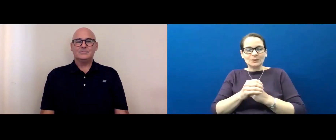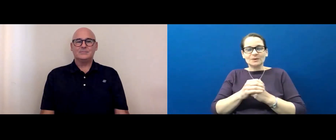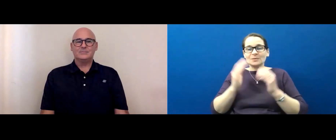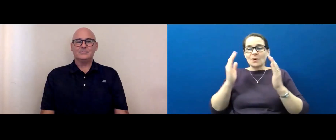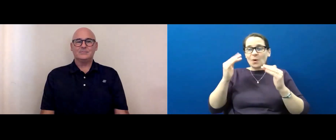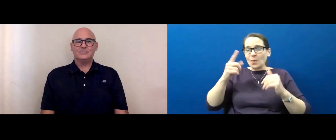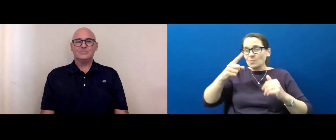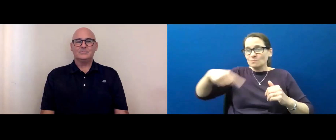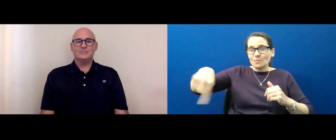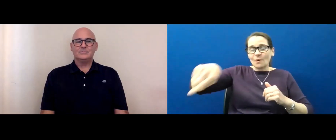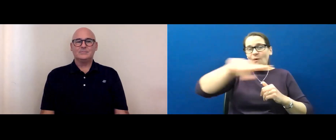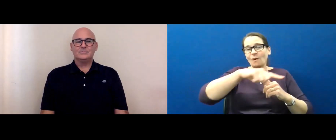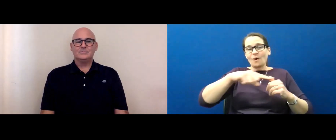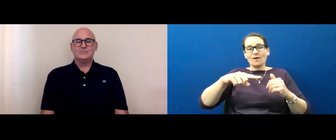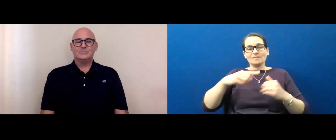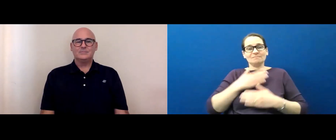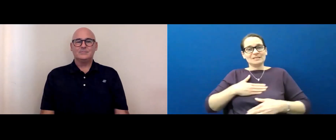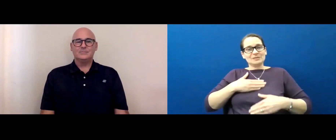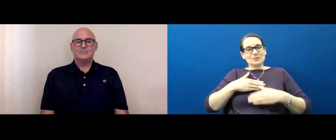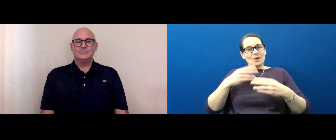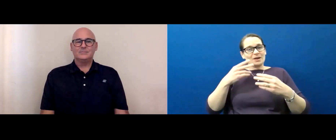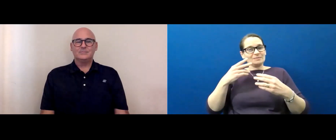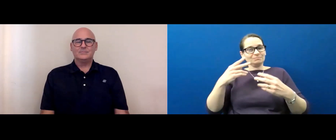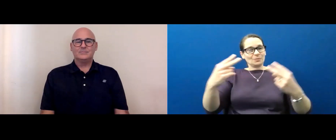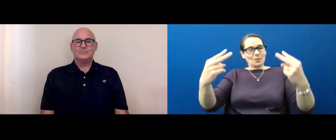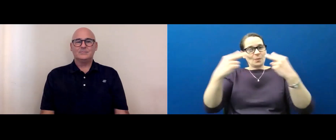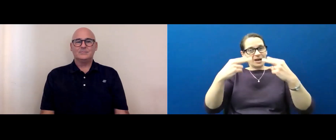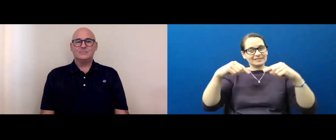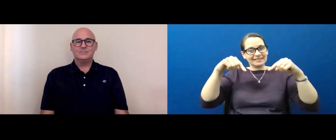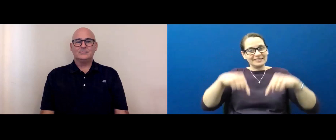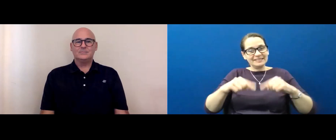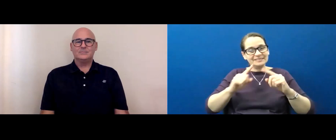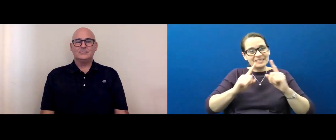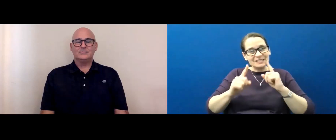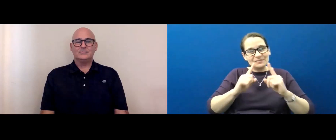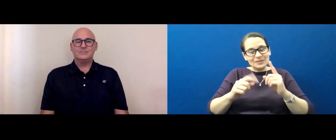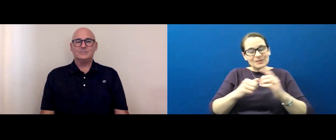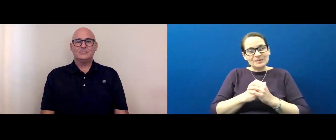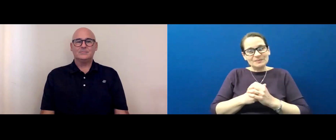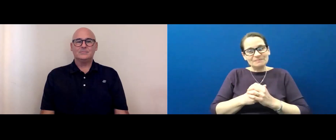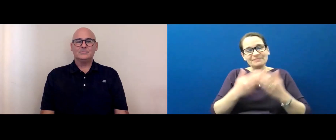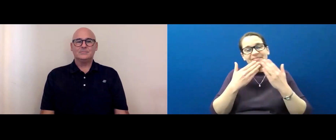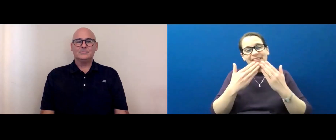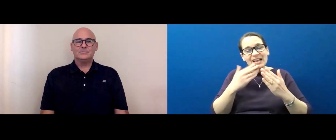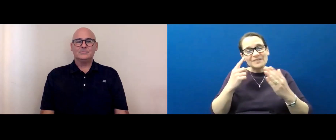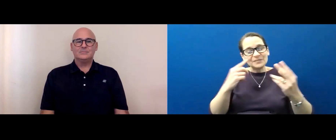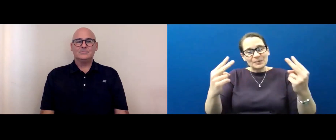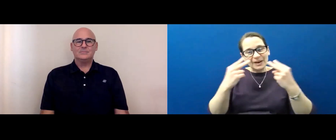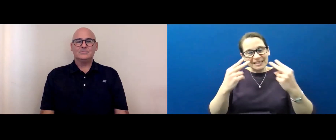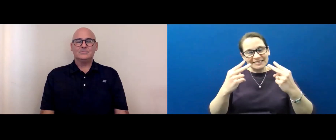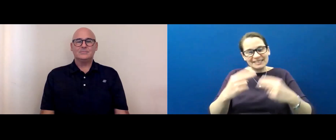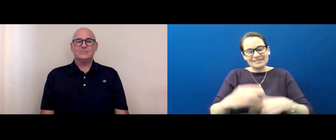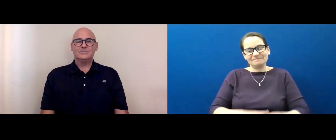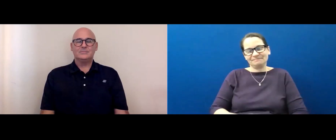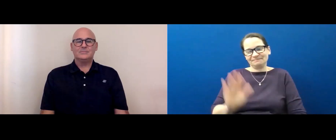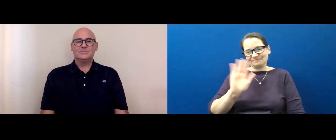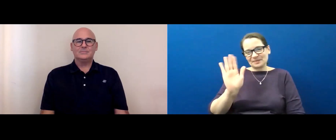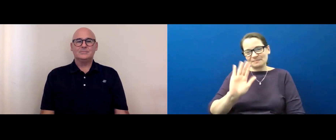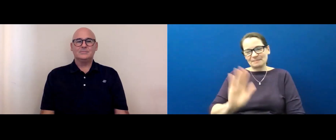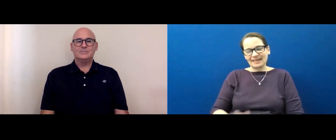soon and I hope that all of you enjoyed watching this interview thank you for watching bye bye